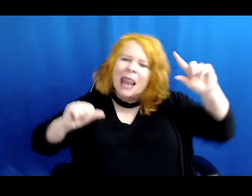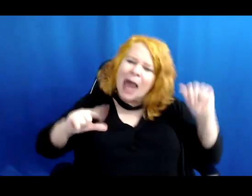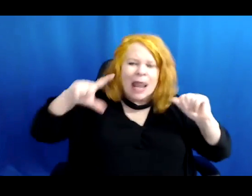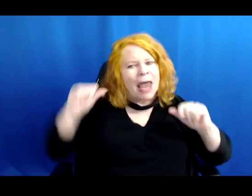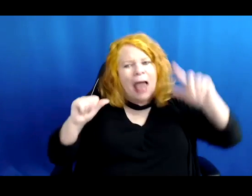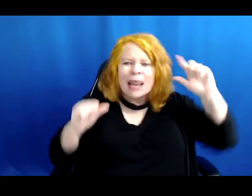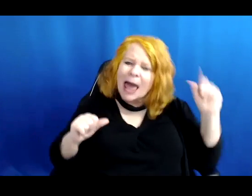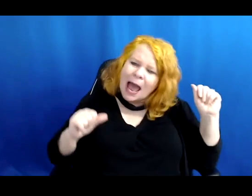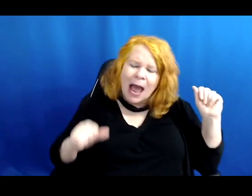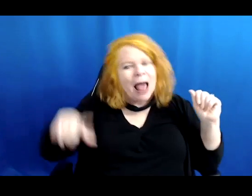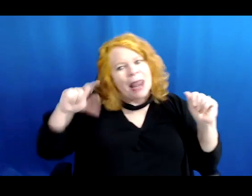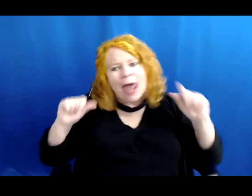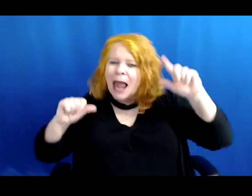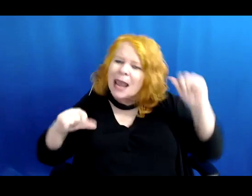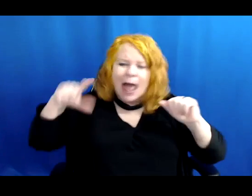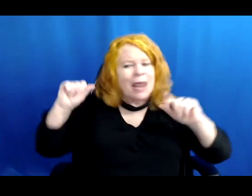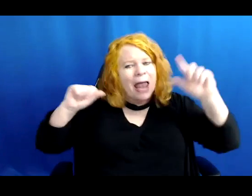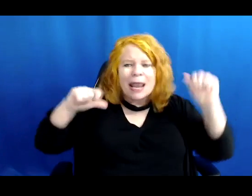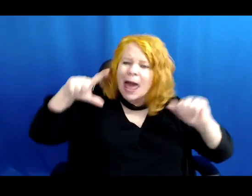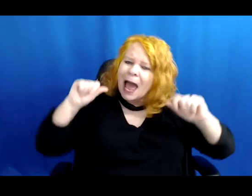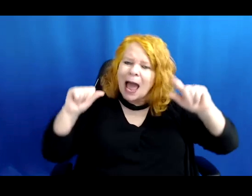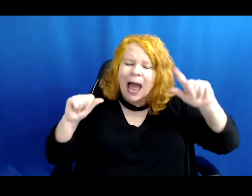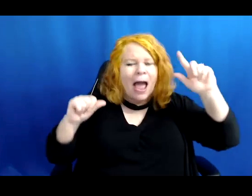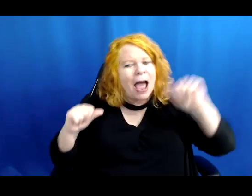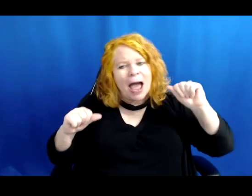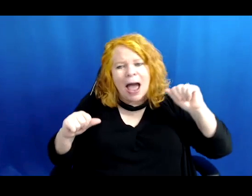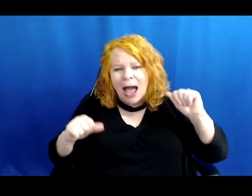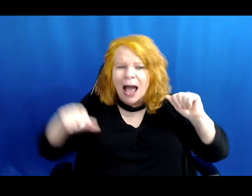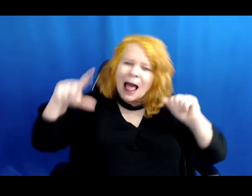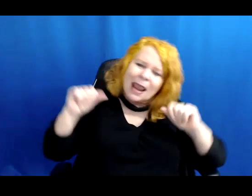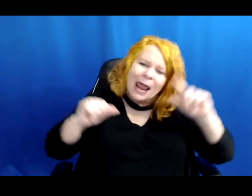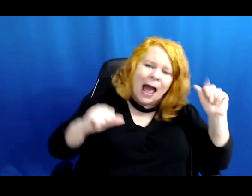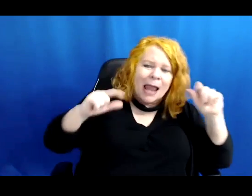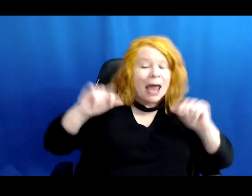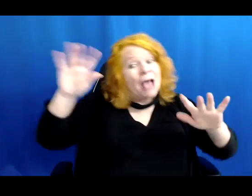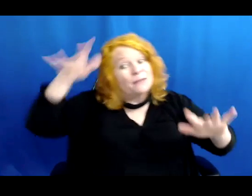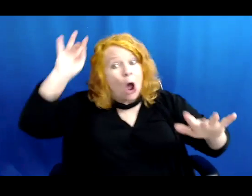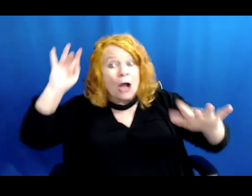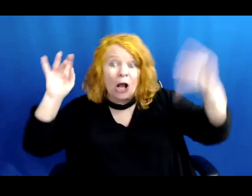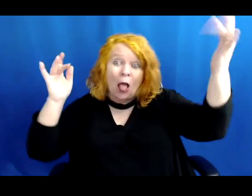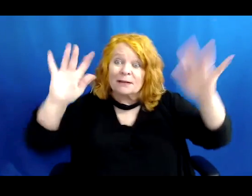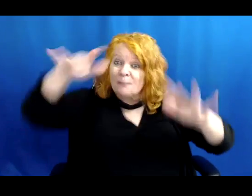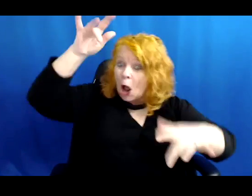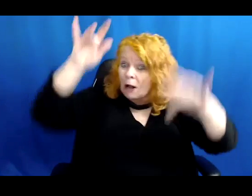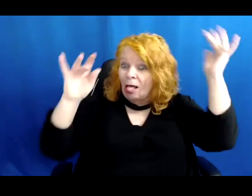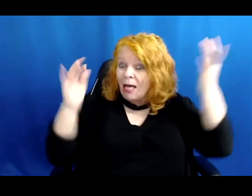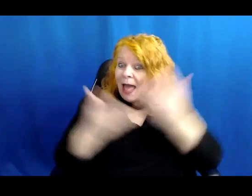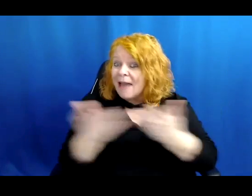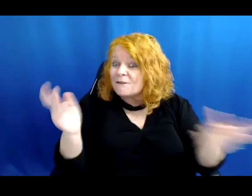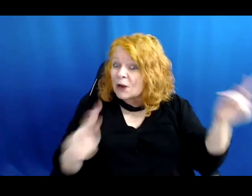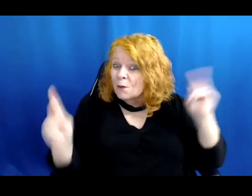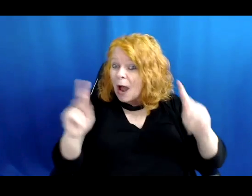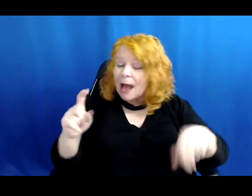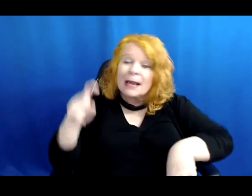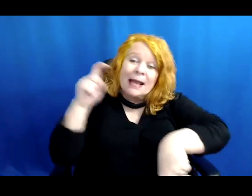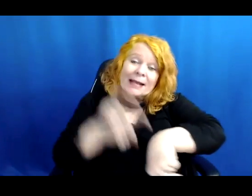la la la la la la, sparkle sparkle everyone. It's time to have some fun.